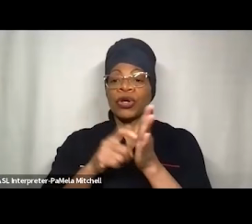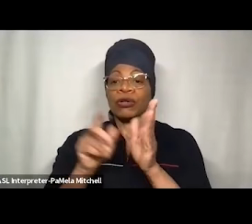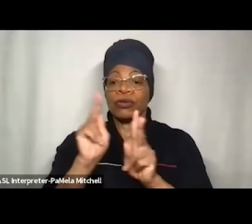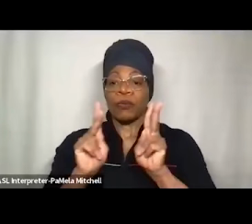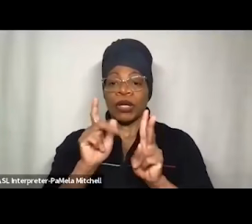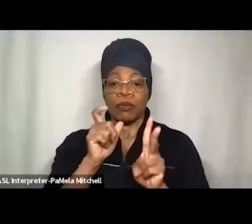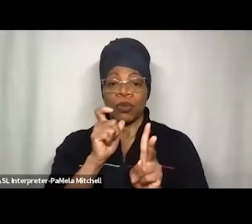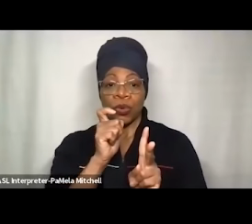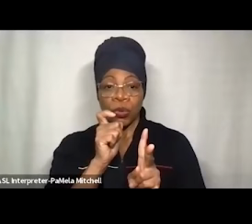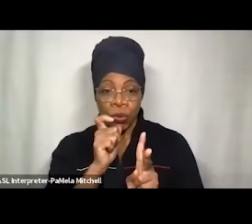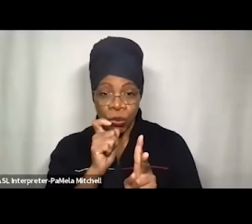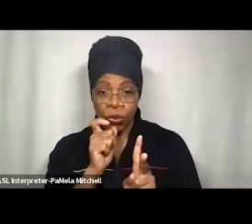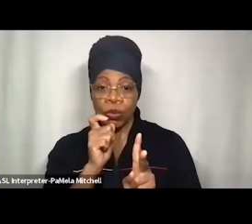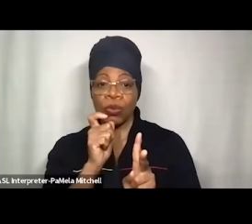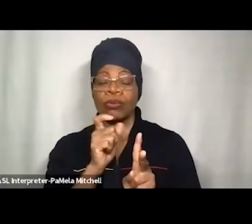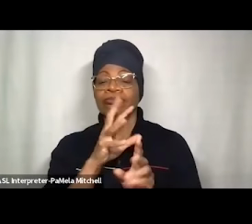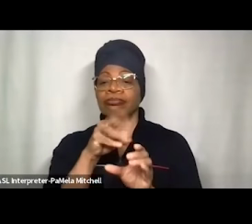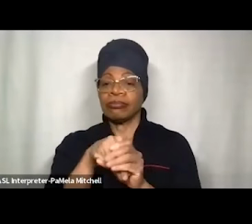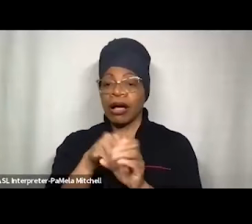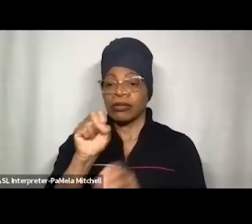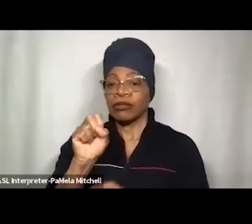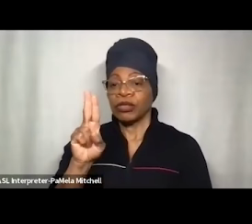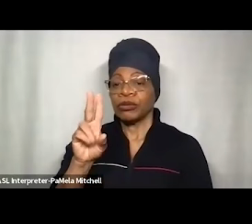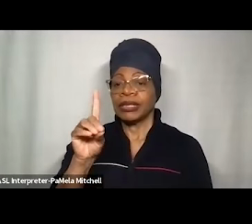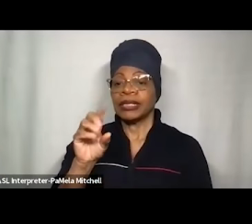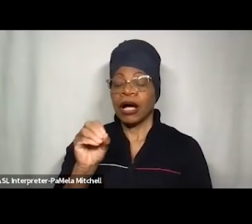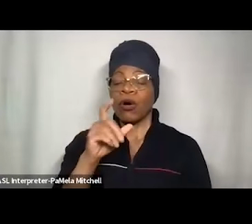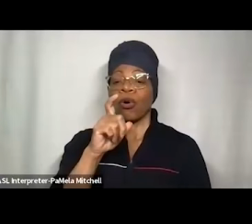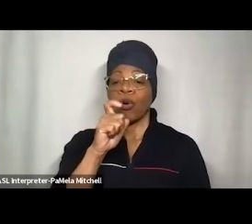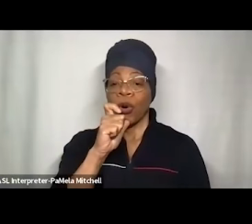they're more likely to be reincarcerated after release from prison during reentry.